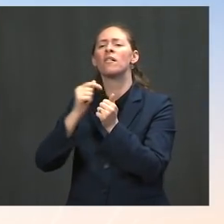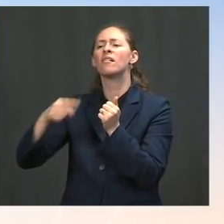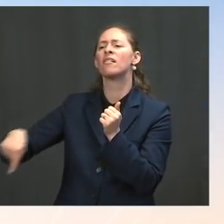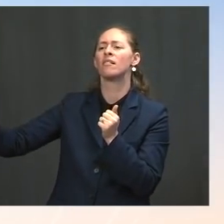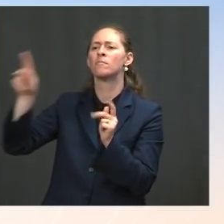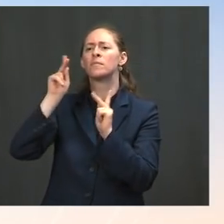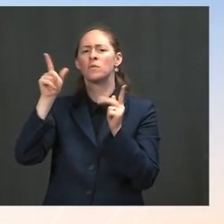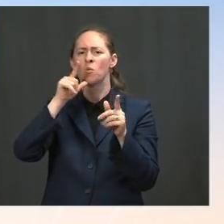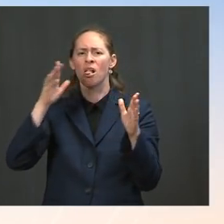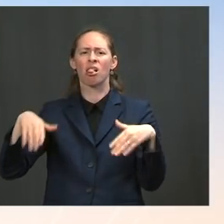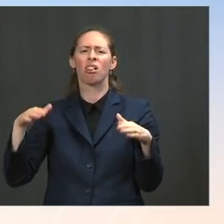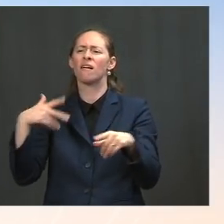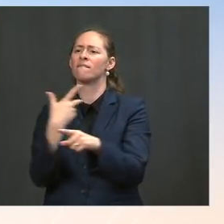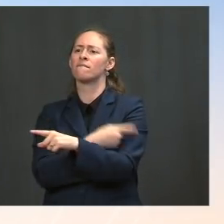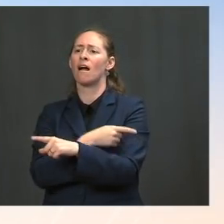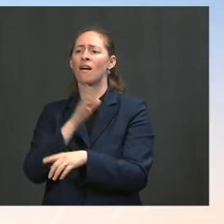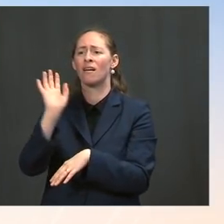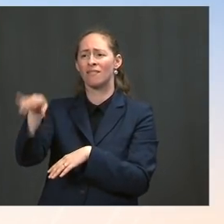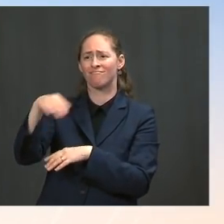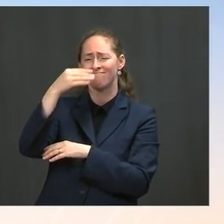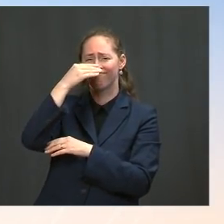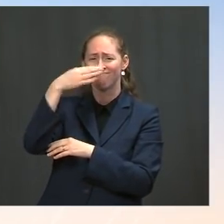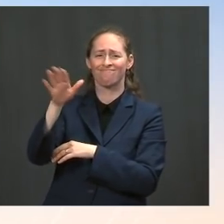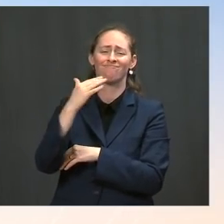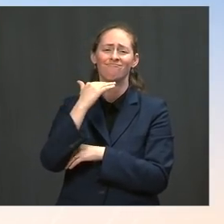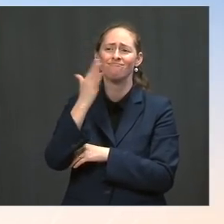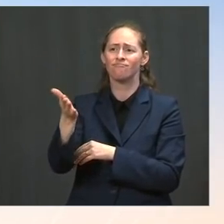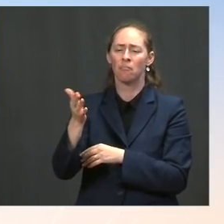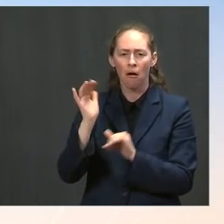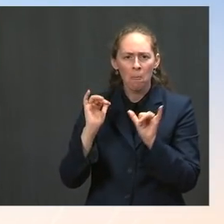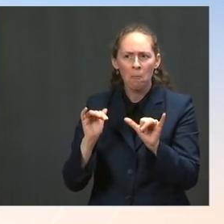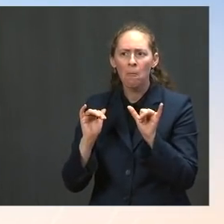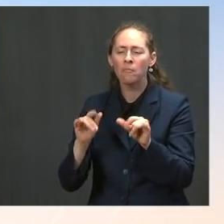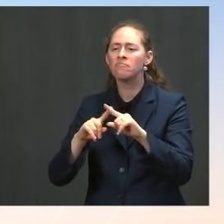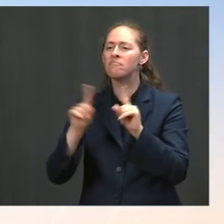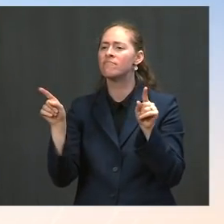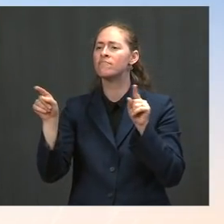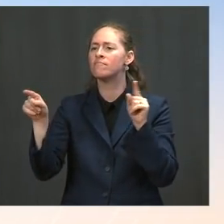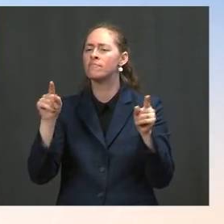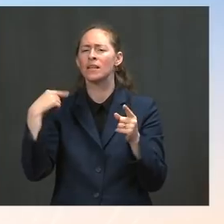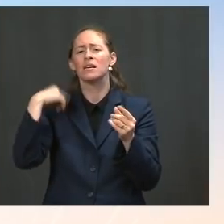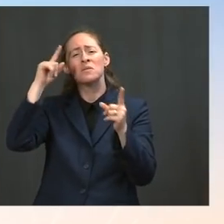is also to communicate clearly that if you are vaccinated, you are protected.